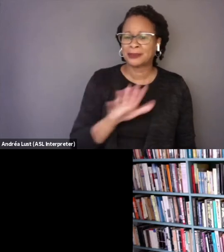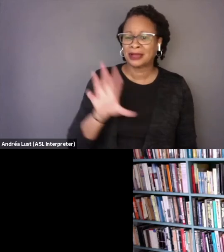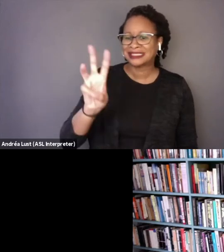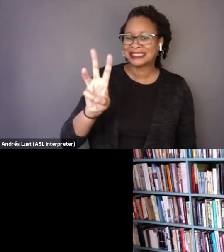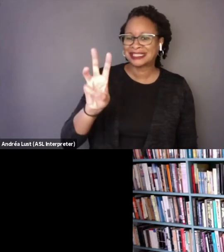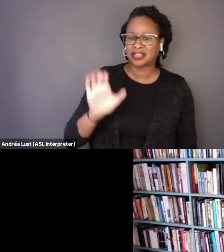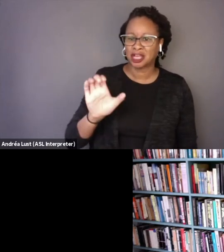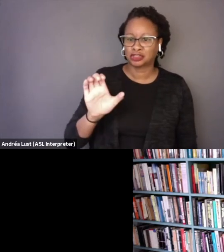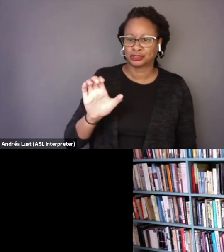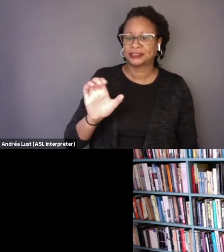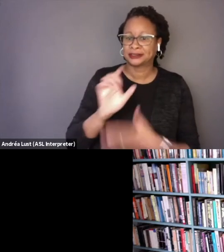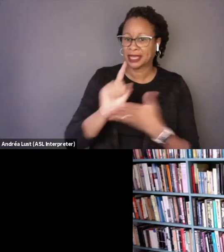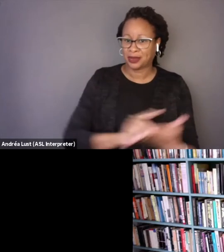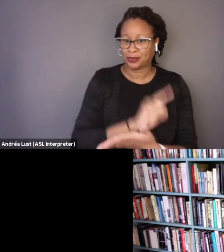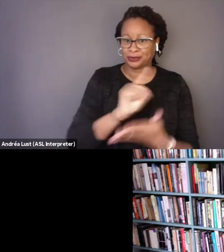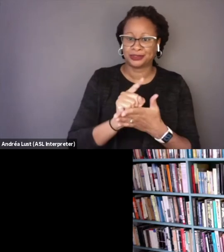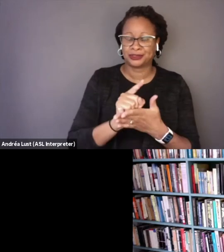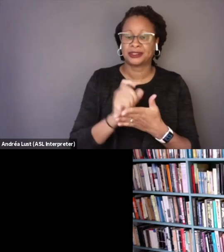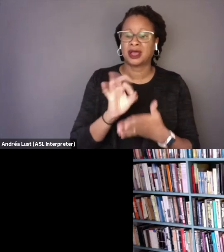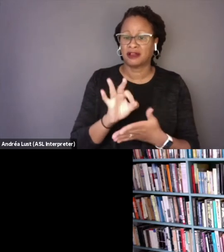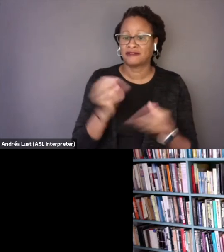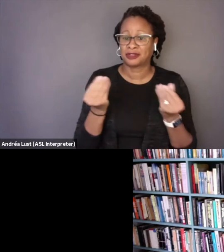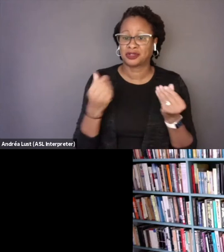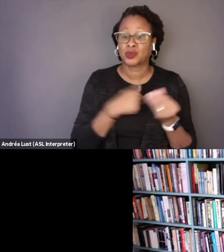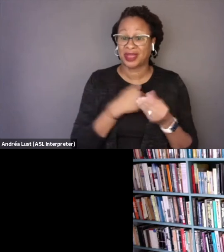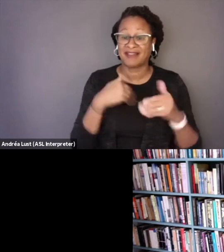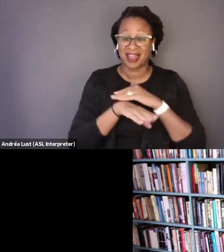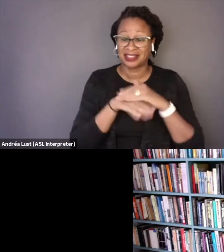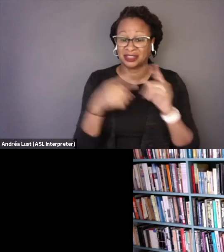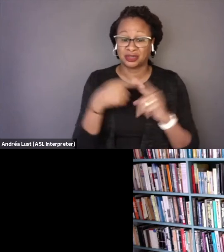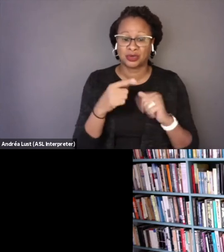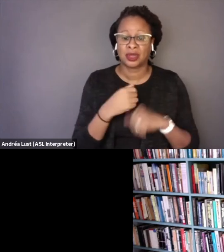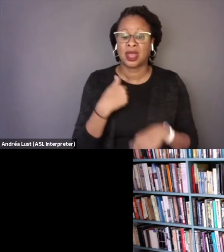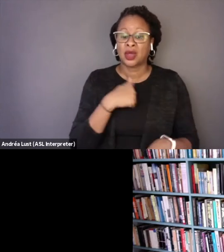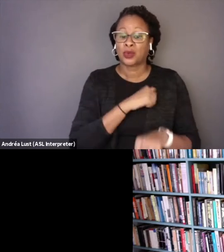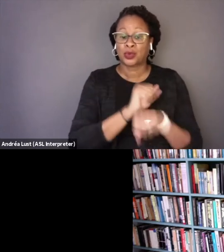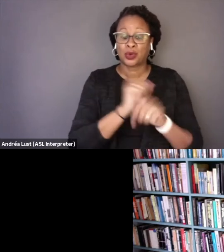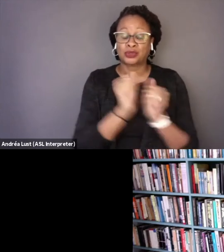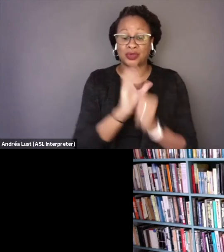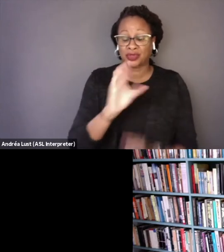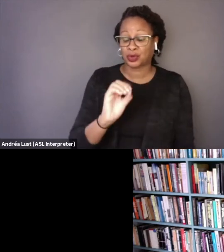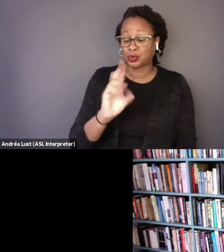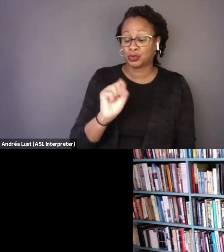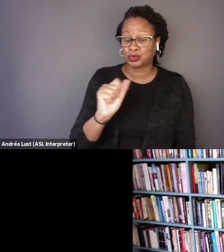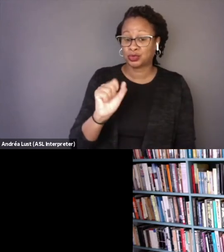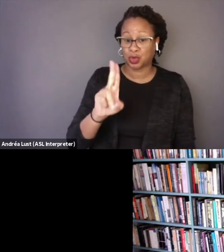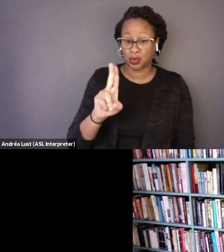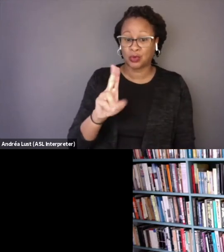that we had access to. And we worked with The Cousteau Society who had an archivist who had been taking care